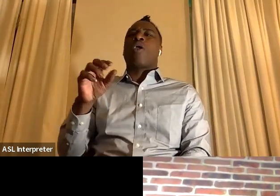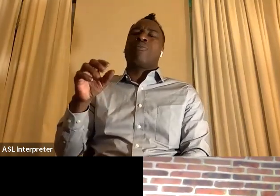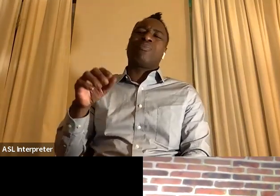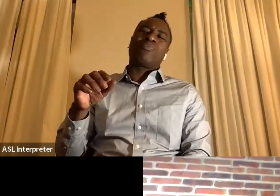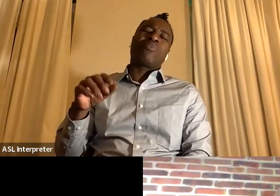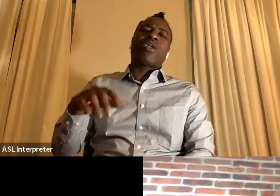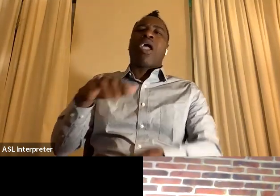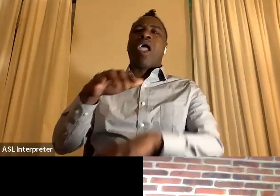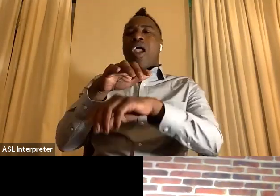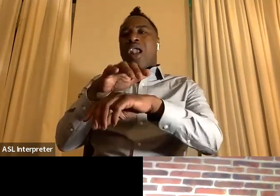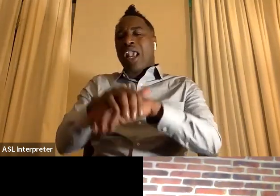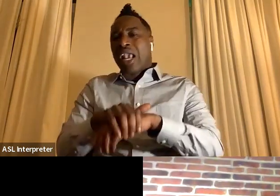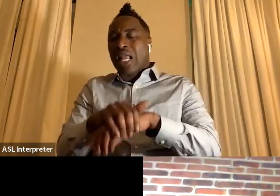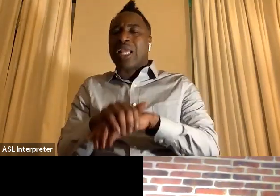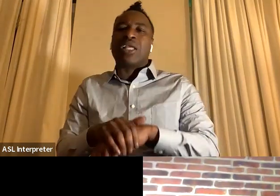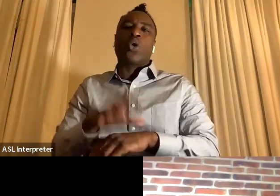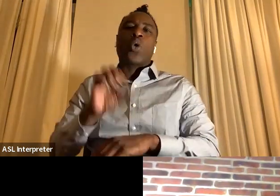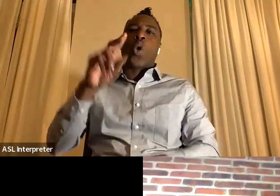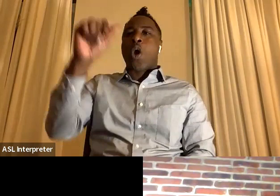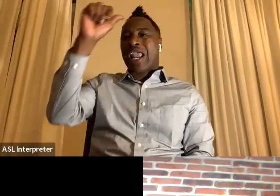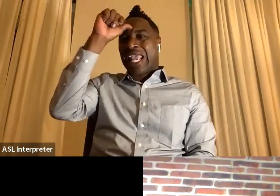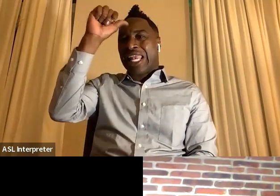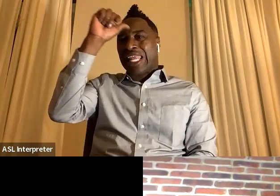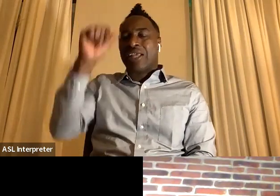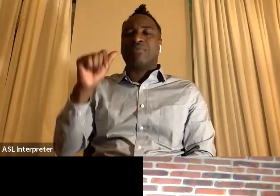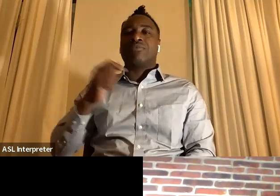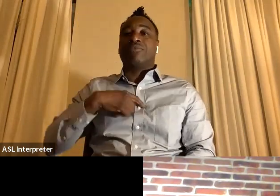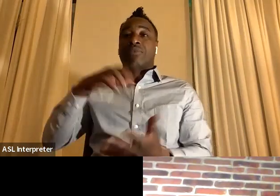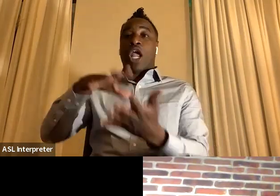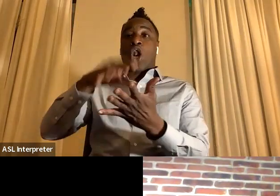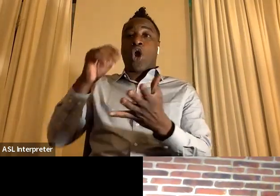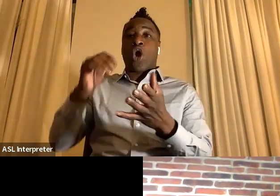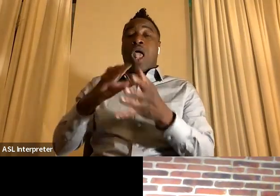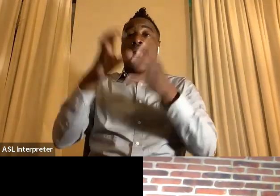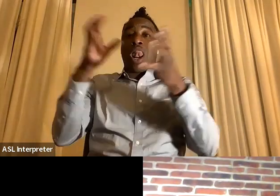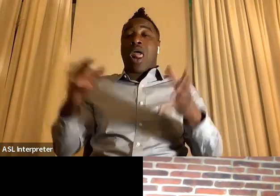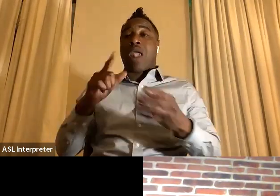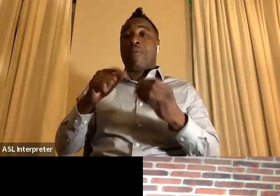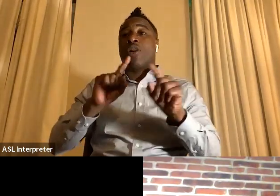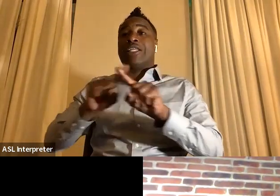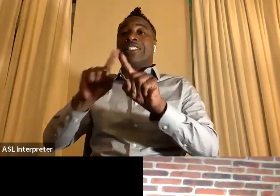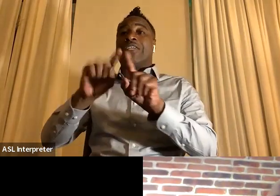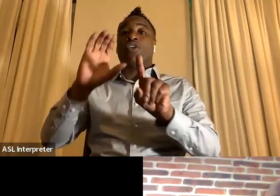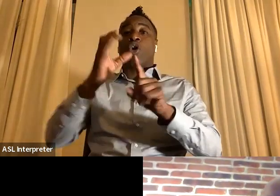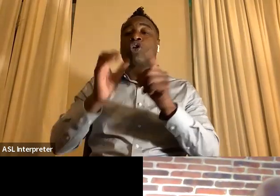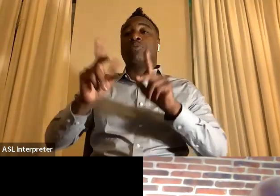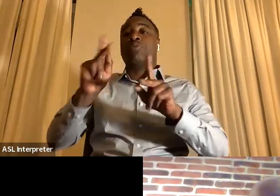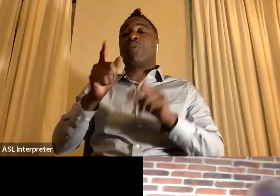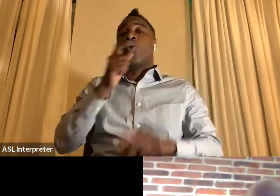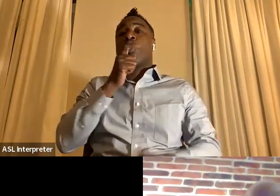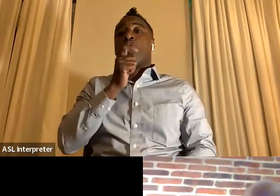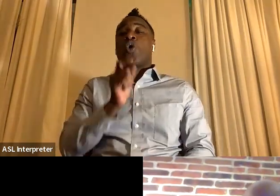And I always learned a lot about those different cultures and the fact that people from people who are African descent